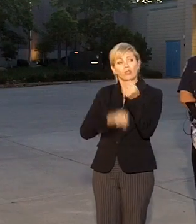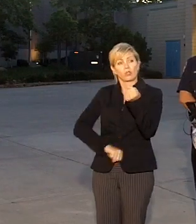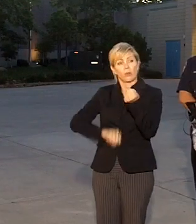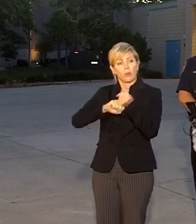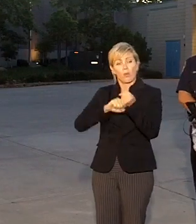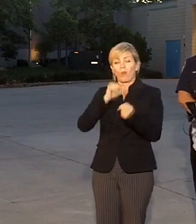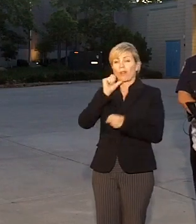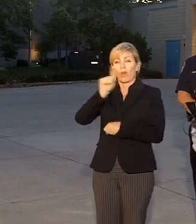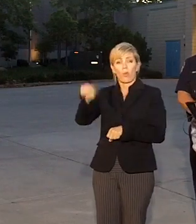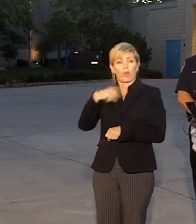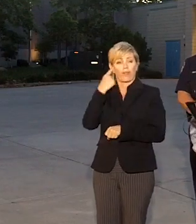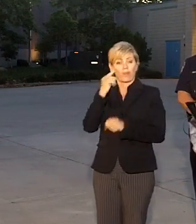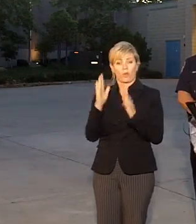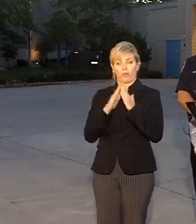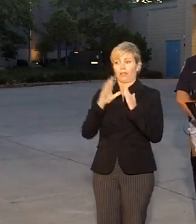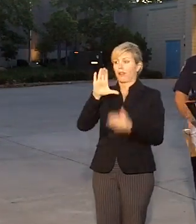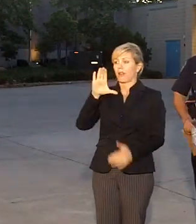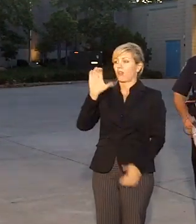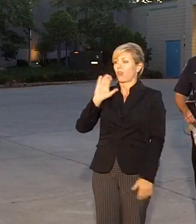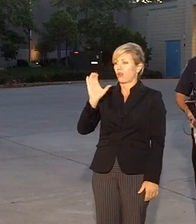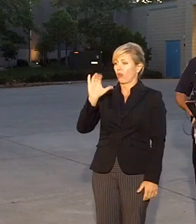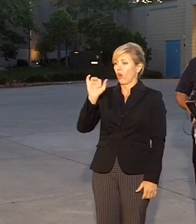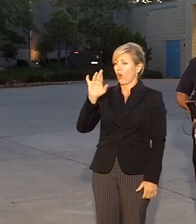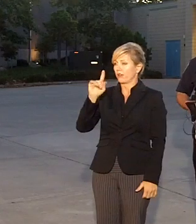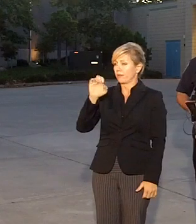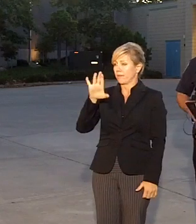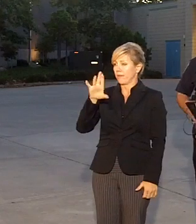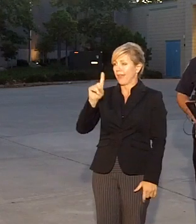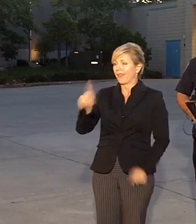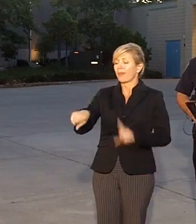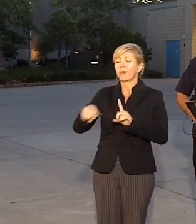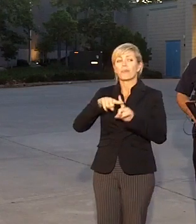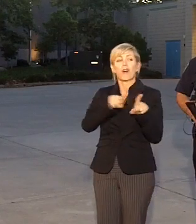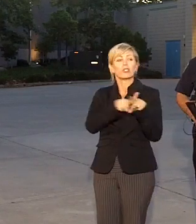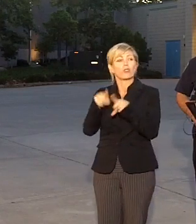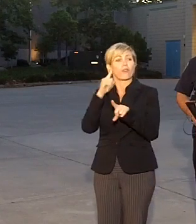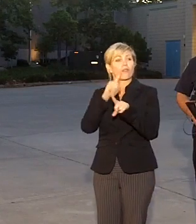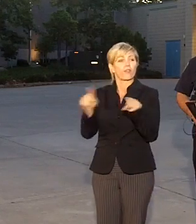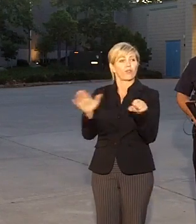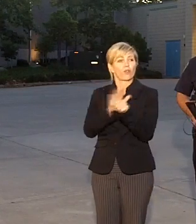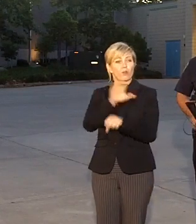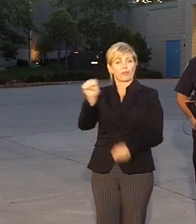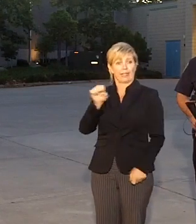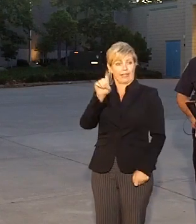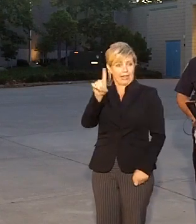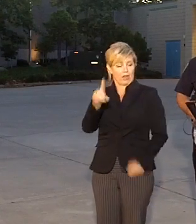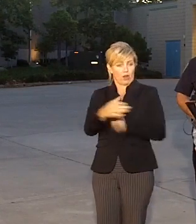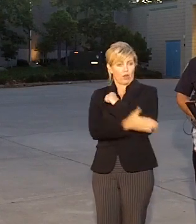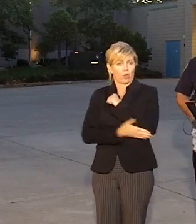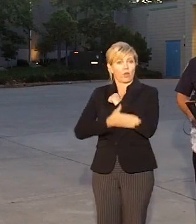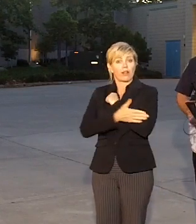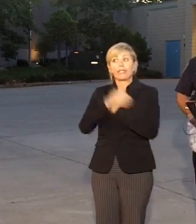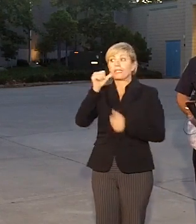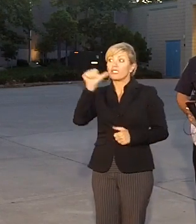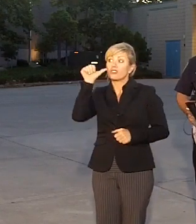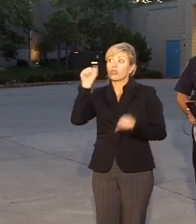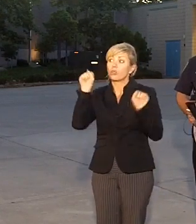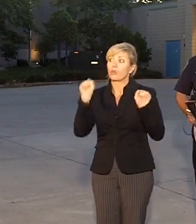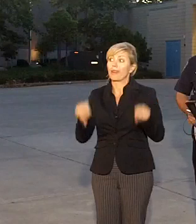and last night you can see at the 530 interview you can see the dc-10 actually fly over us in